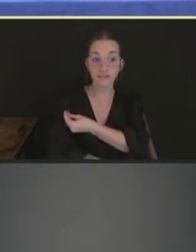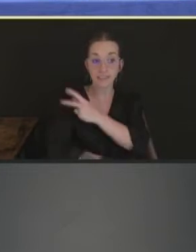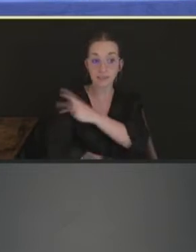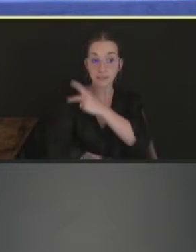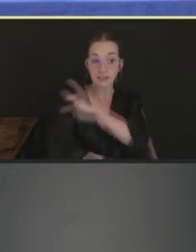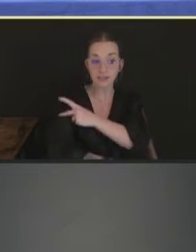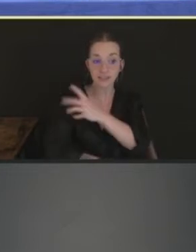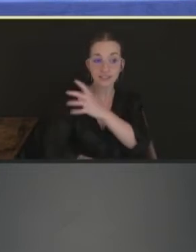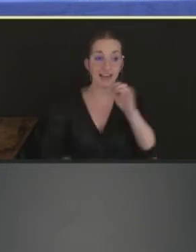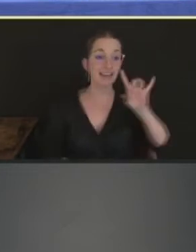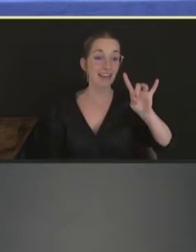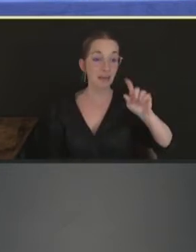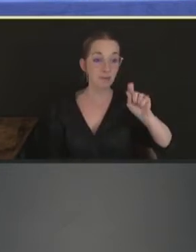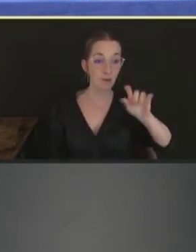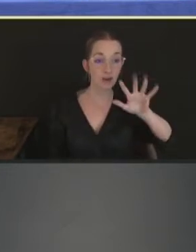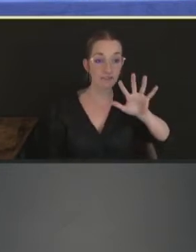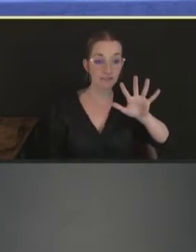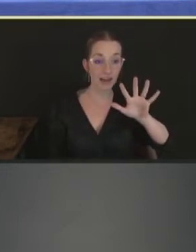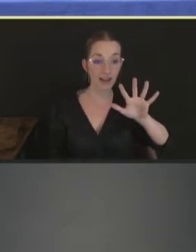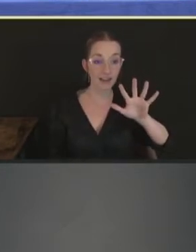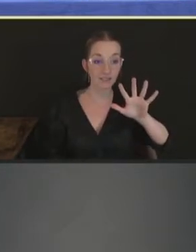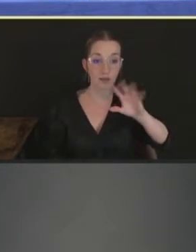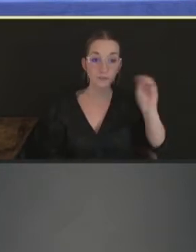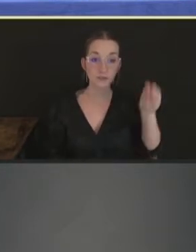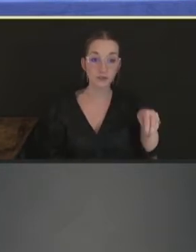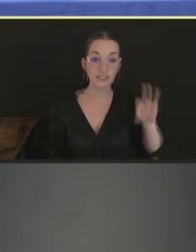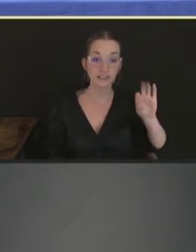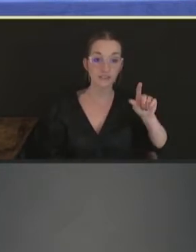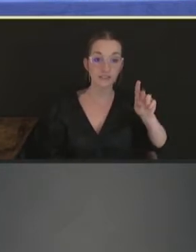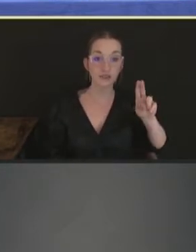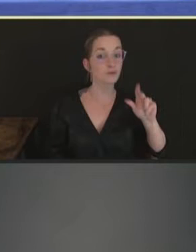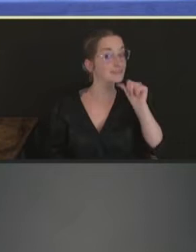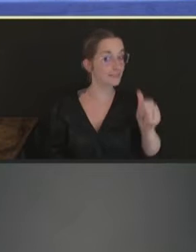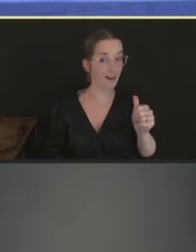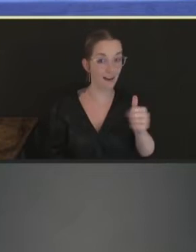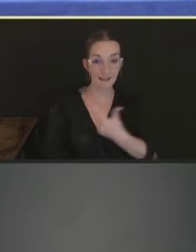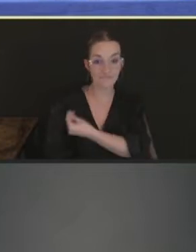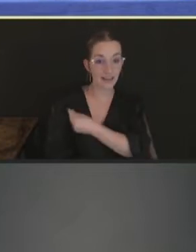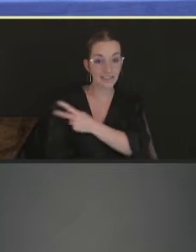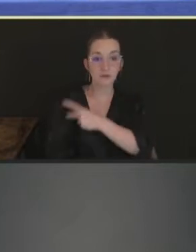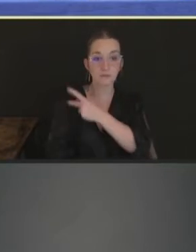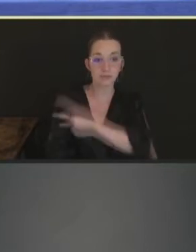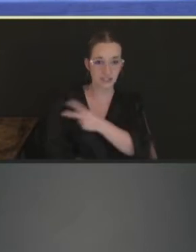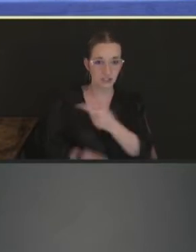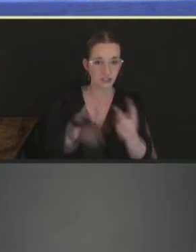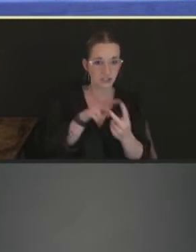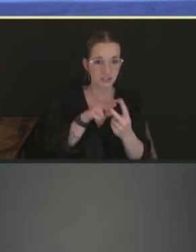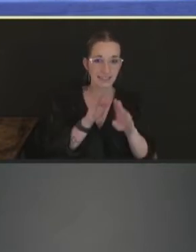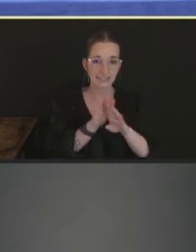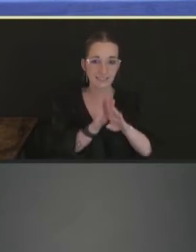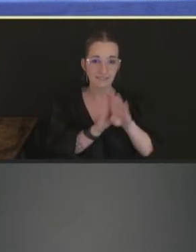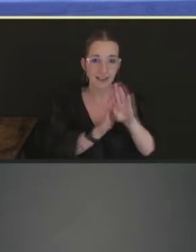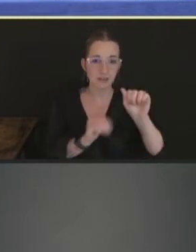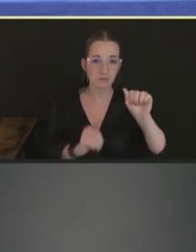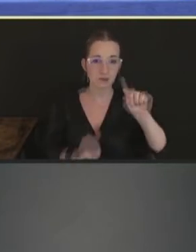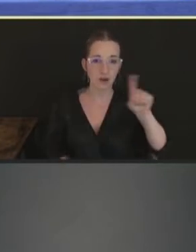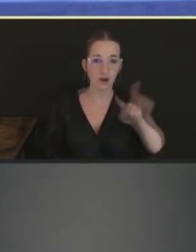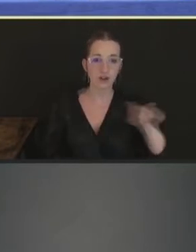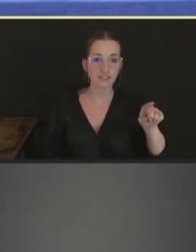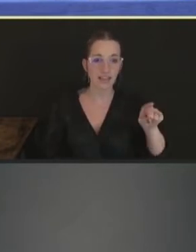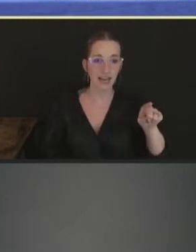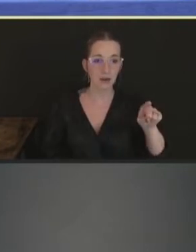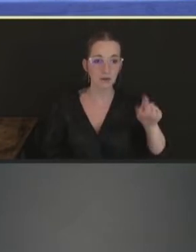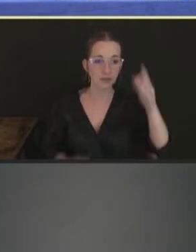flu unvaccinated patients develop Alzheimer's disease during a 46-month follow up.